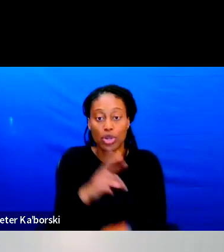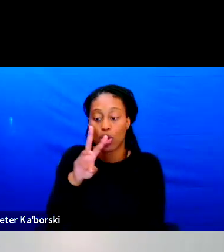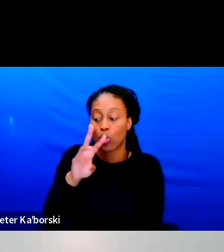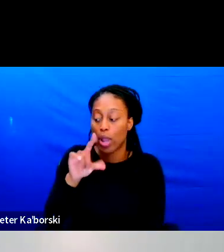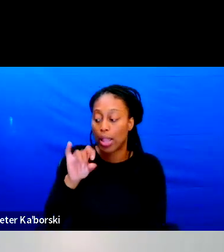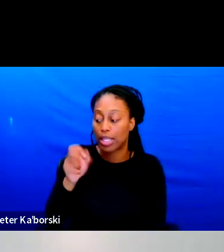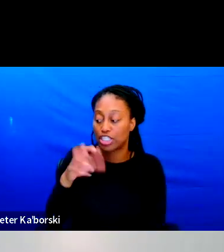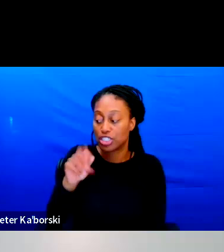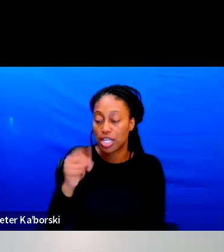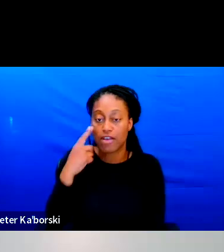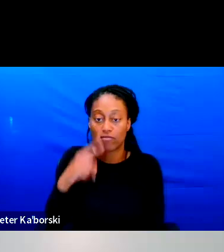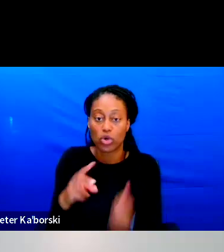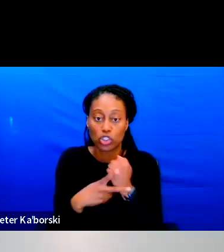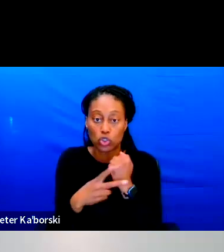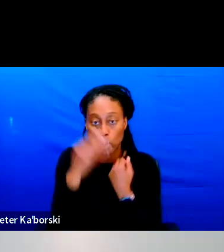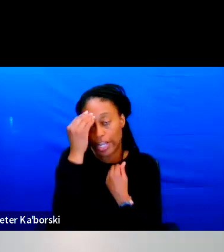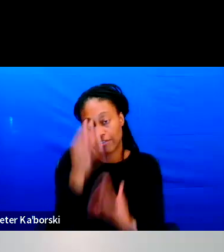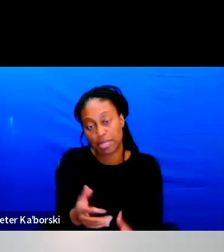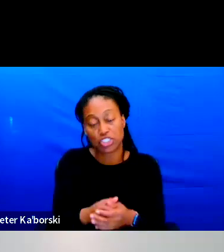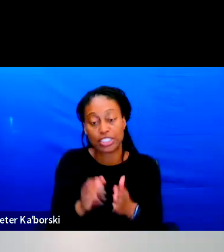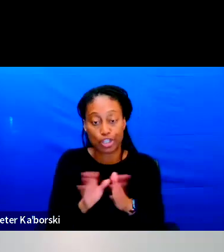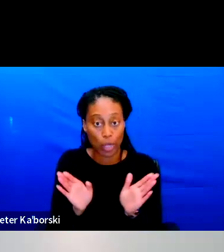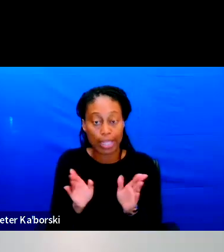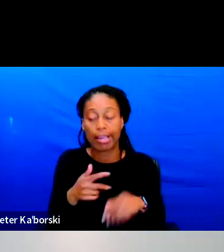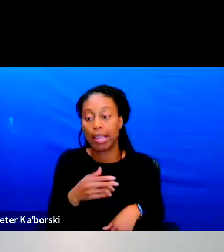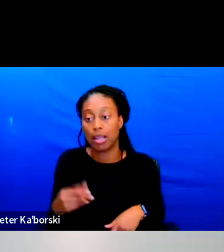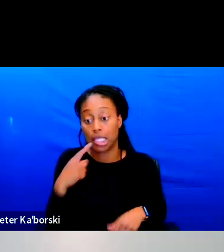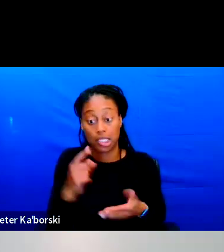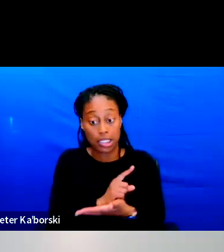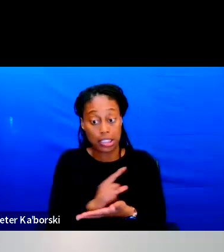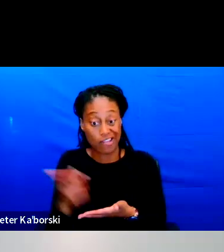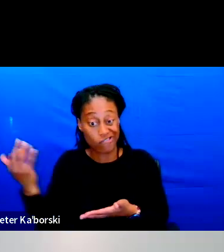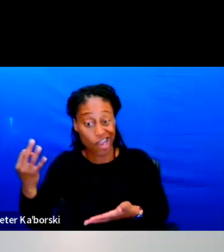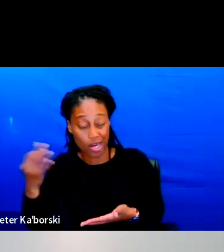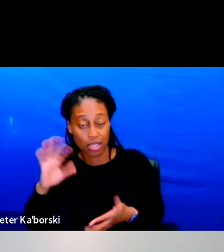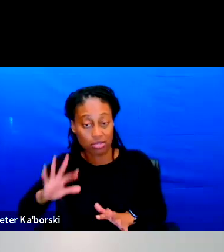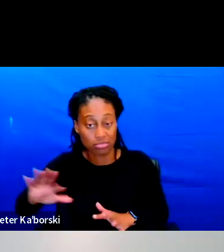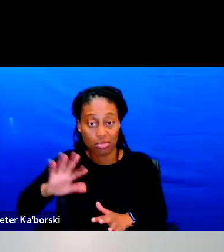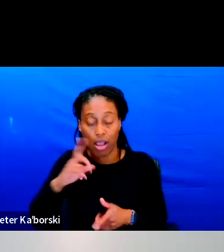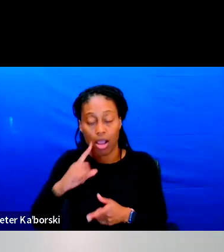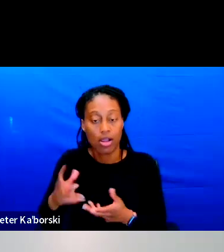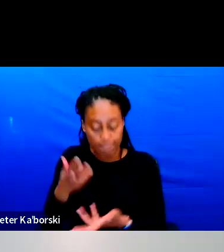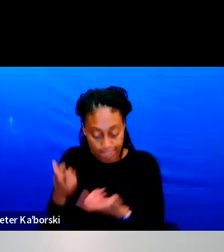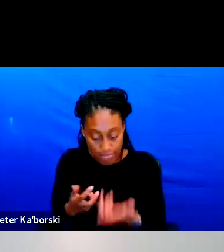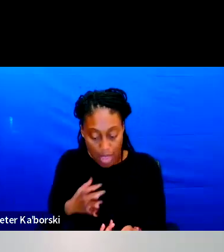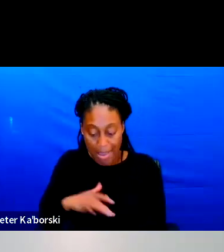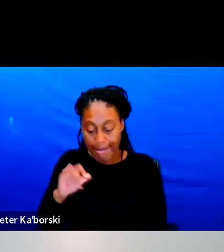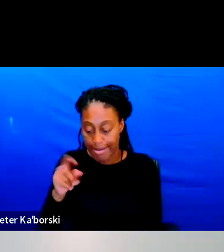tim lepa: to store information, and at the end of the week I usually go through my intakes for the following week to make sure.